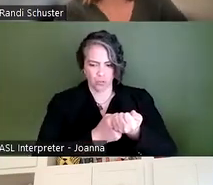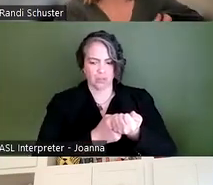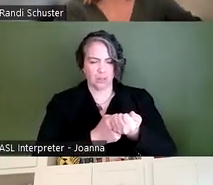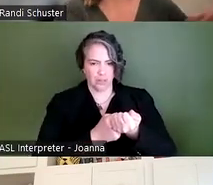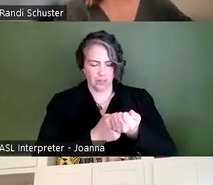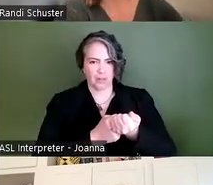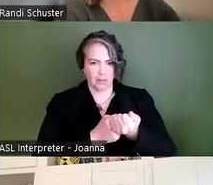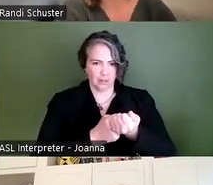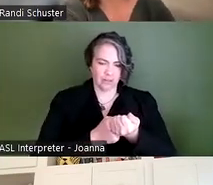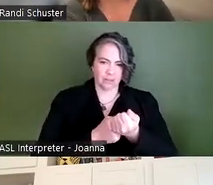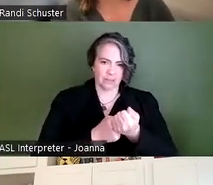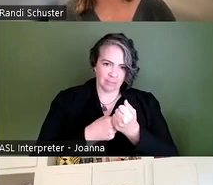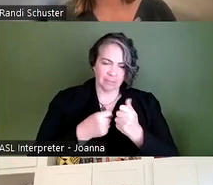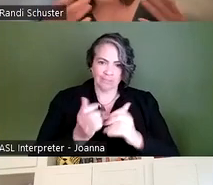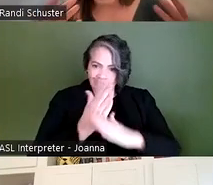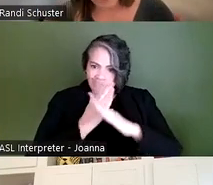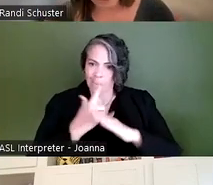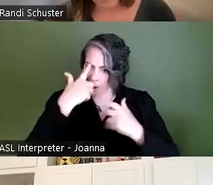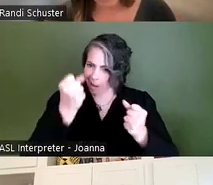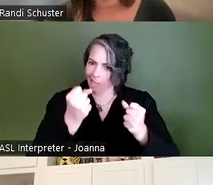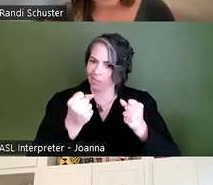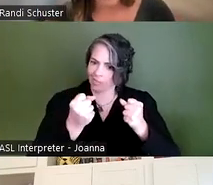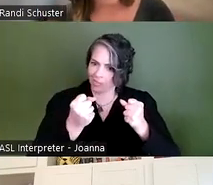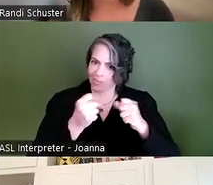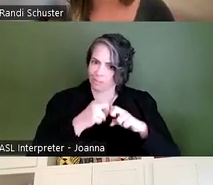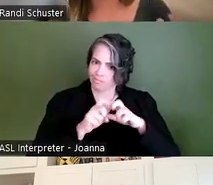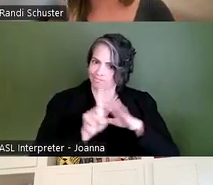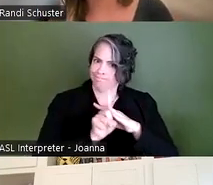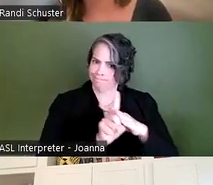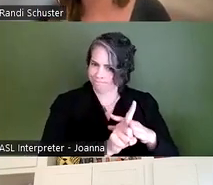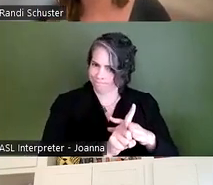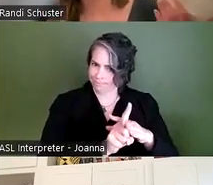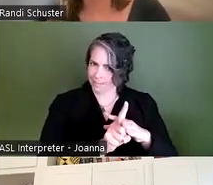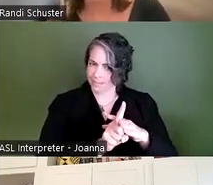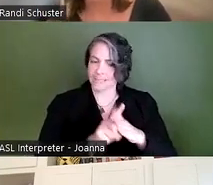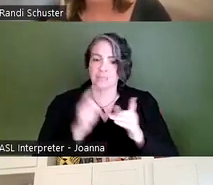mental health symptoms and youth is that we need to be able to identify symptoms early,